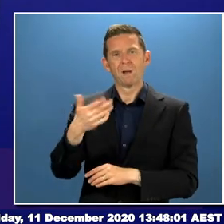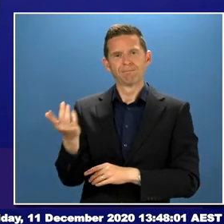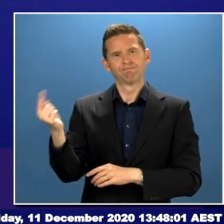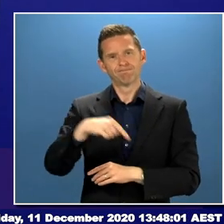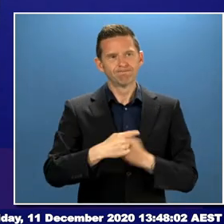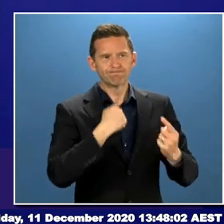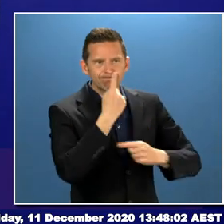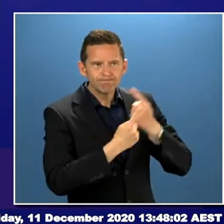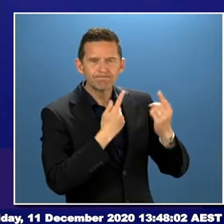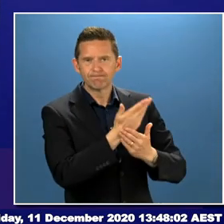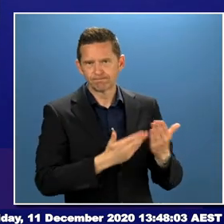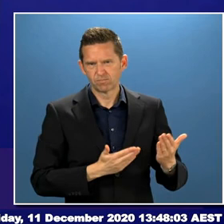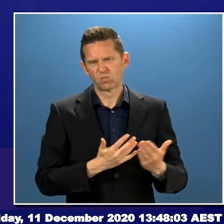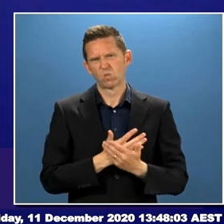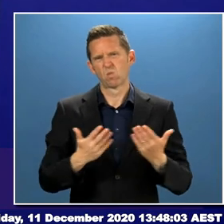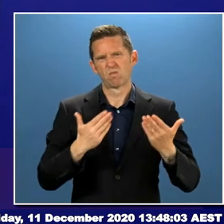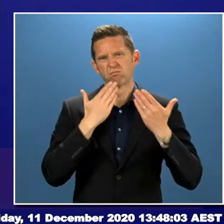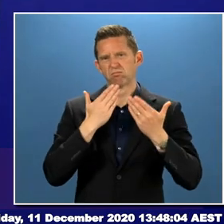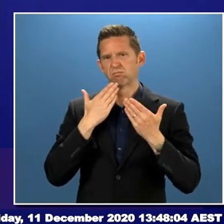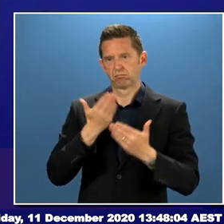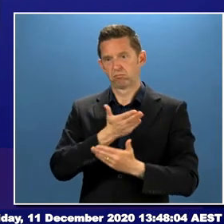I wish then to thank everybody who has been involved.